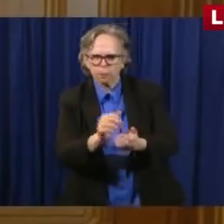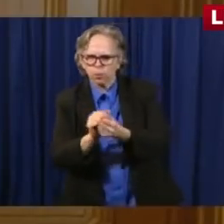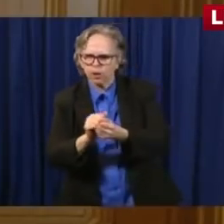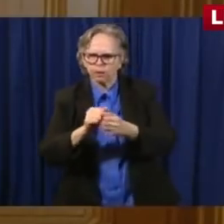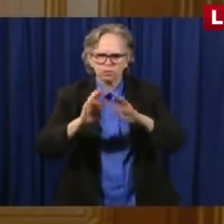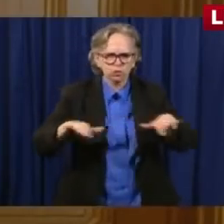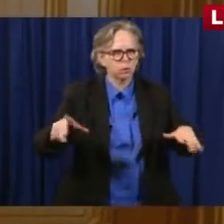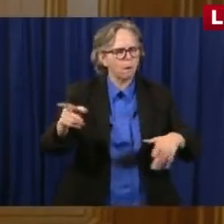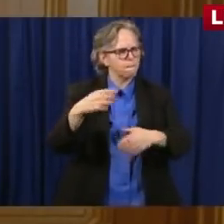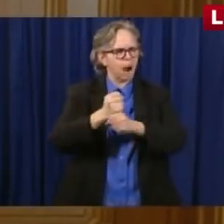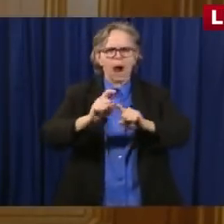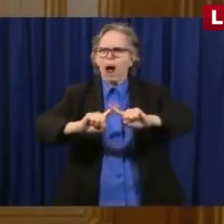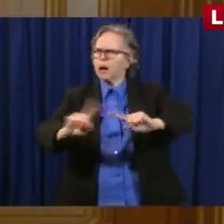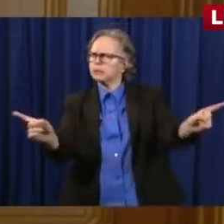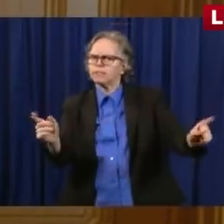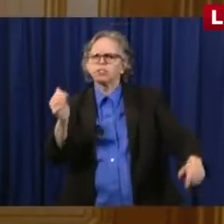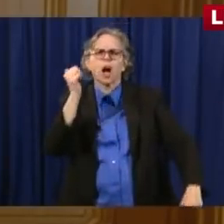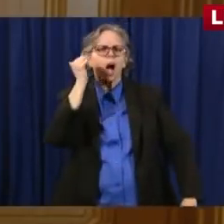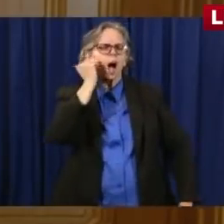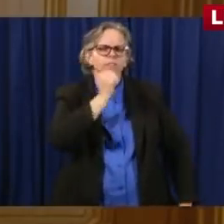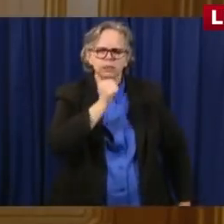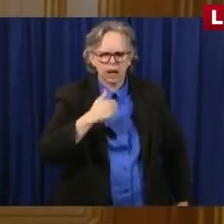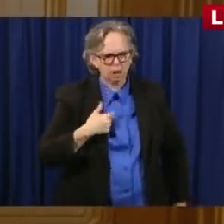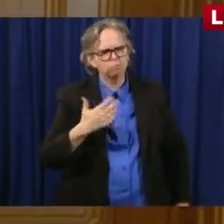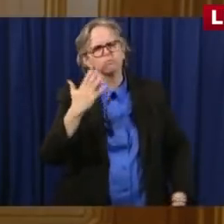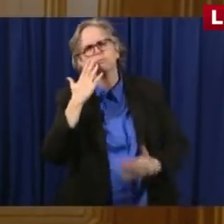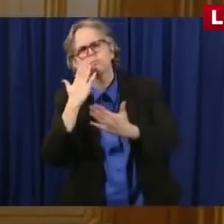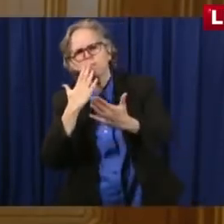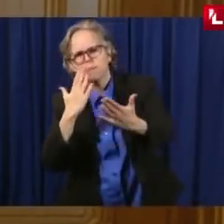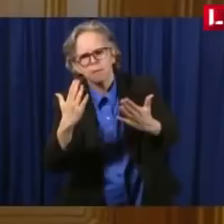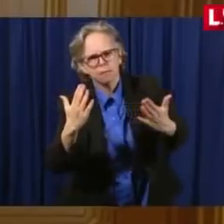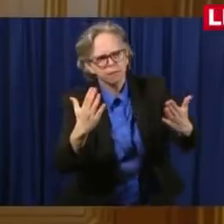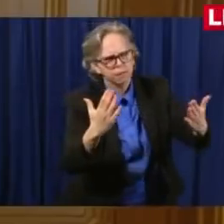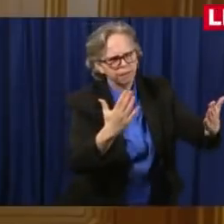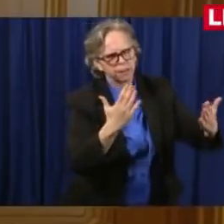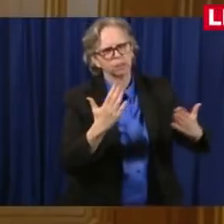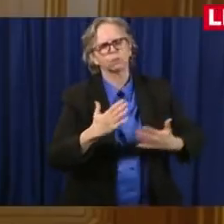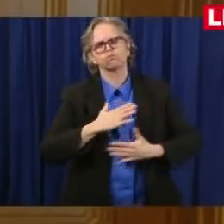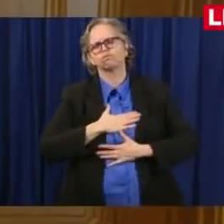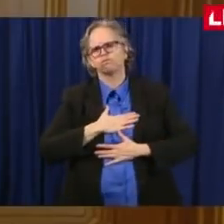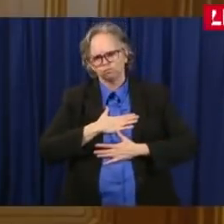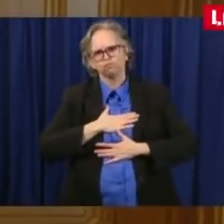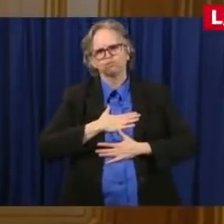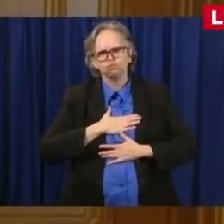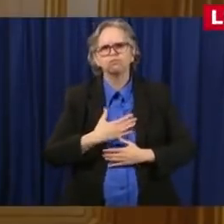YOU ARE AT THE FOREFRONT. YOU ARE OUT THERE, YOU ARE MAKING A DIFFERENCE.